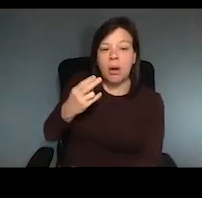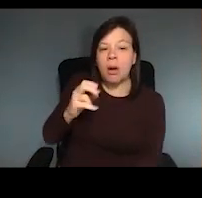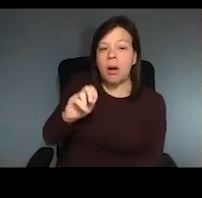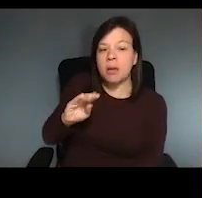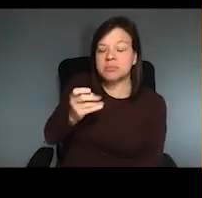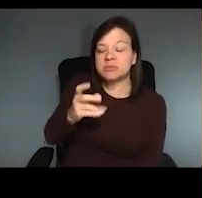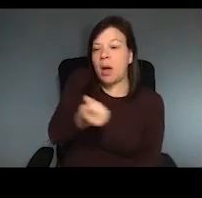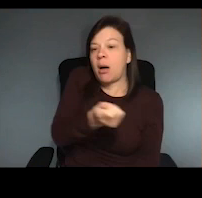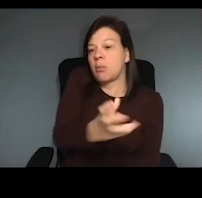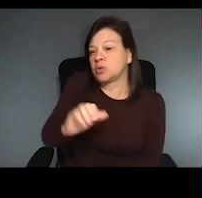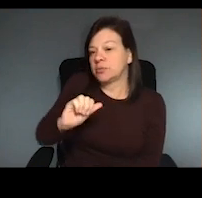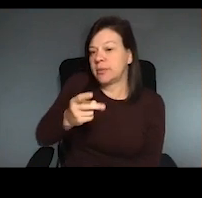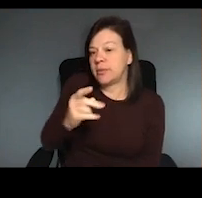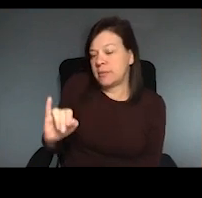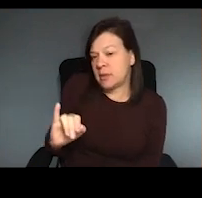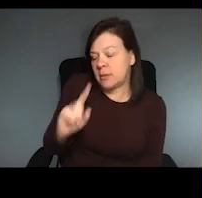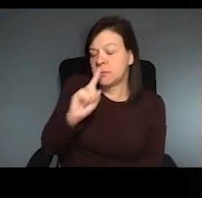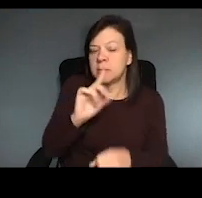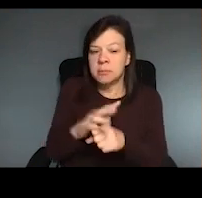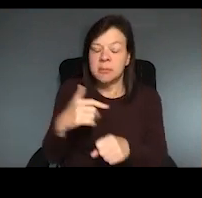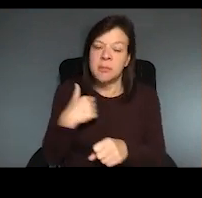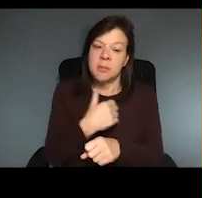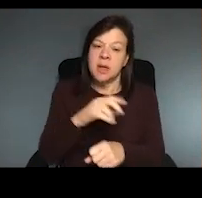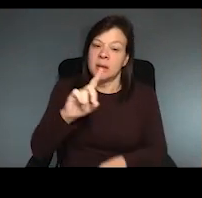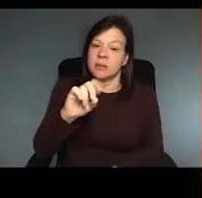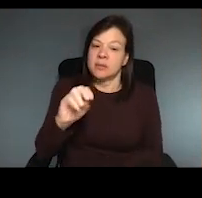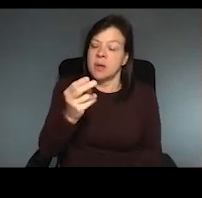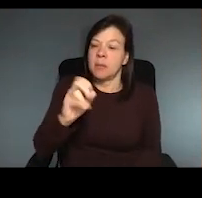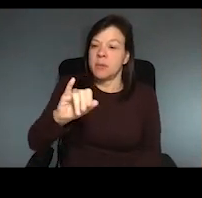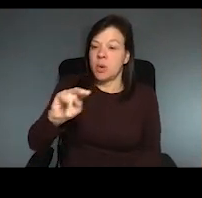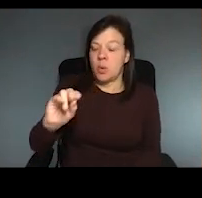LEVERAGING HubSpot'S MULTIPLE APIs TO ENSURE THAT